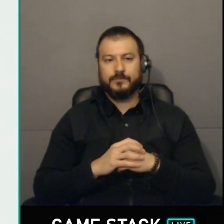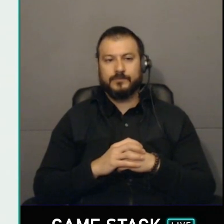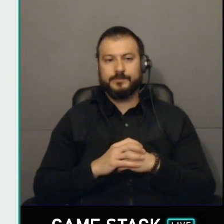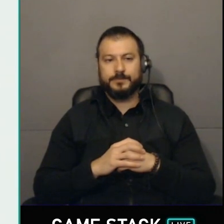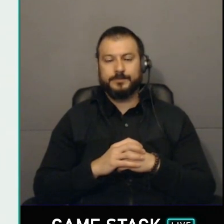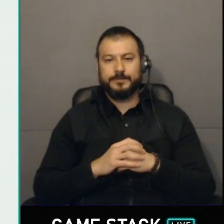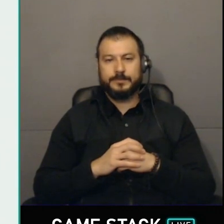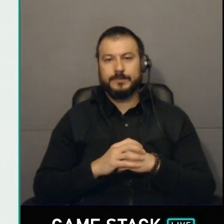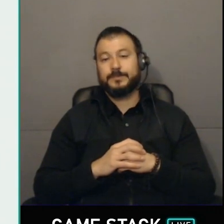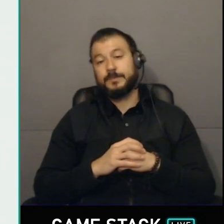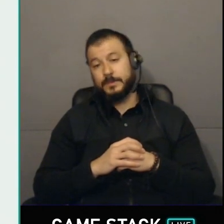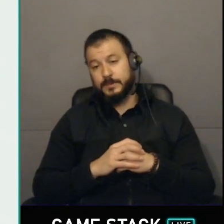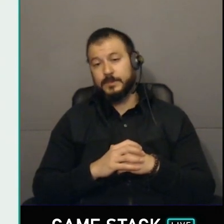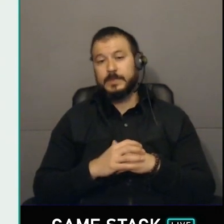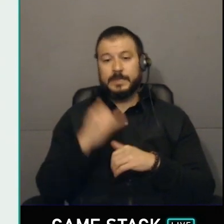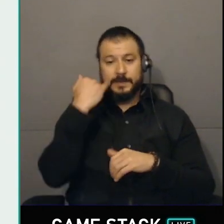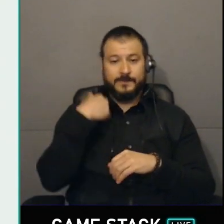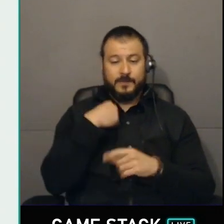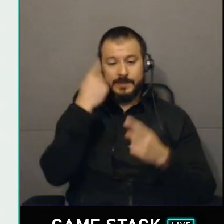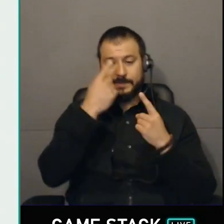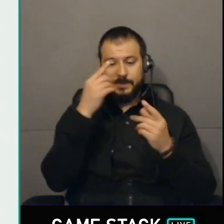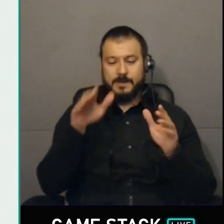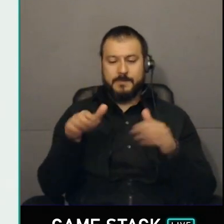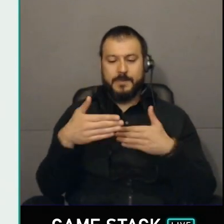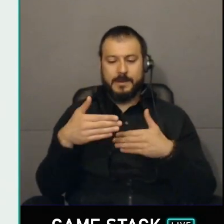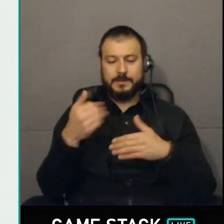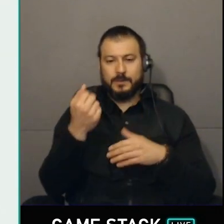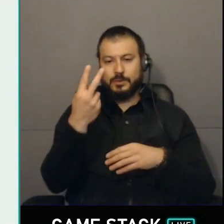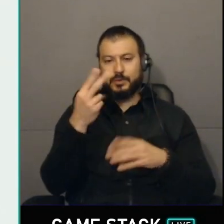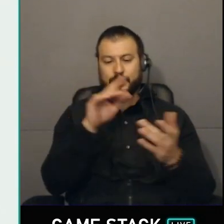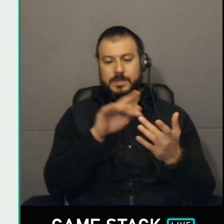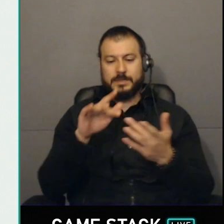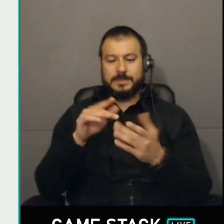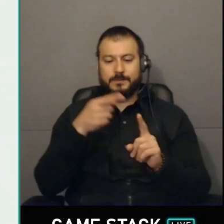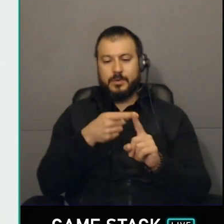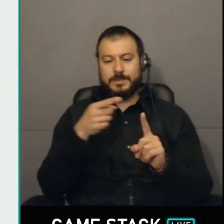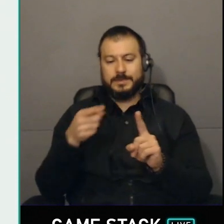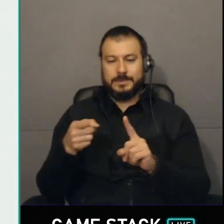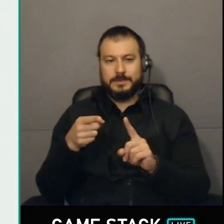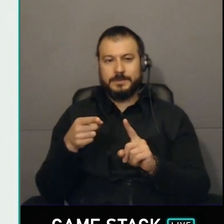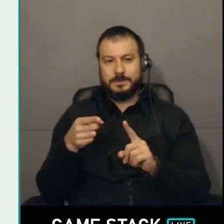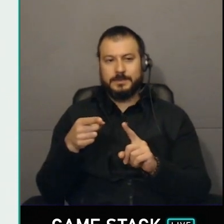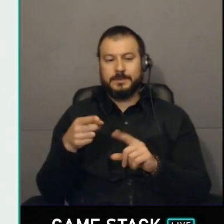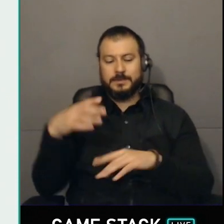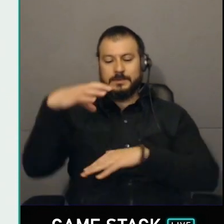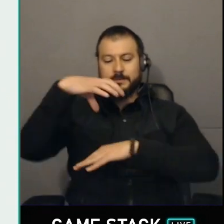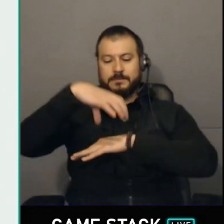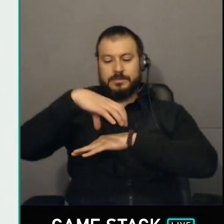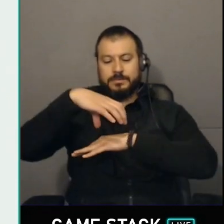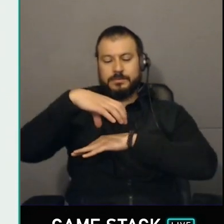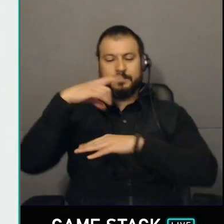If we consider a box with those two contact points, we're going to solve contact point on the right first.